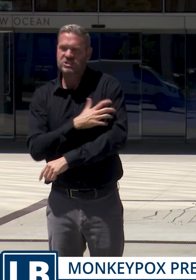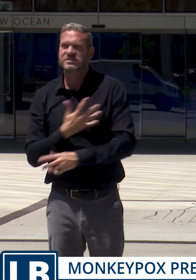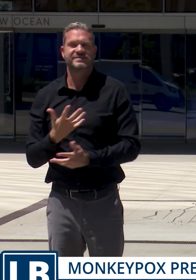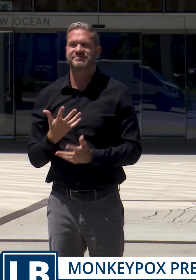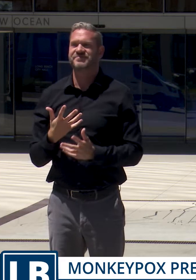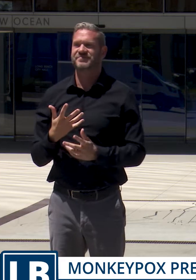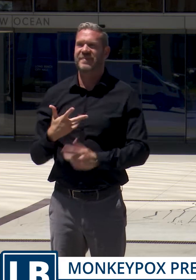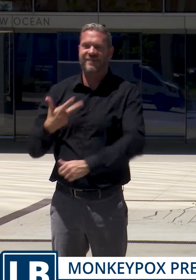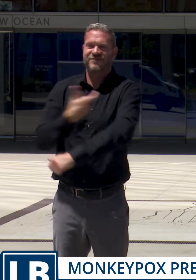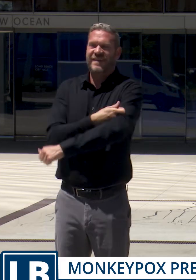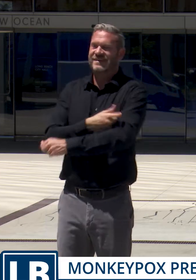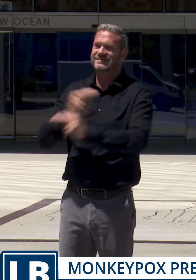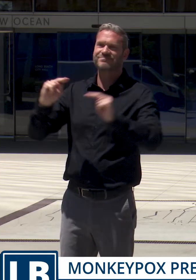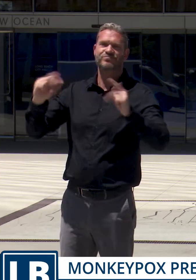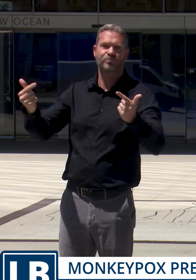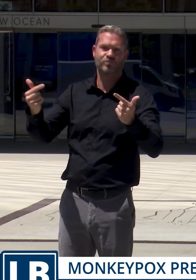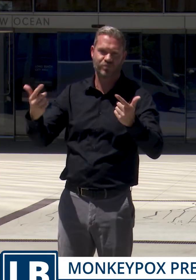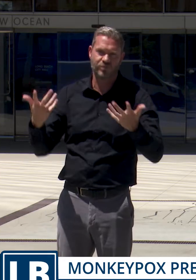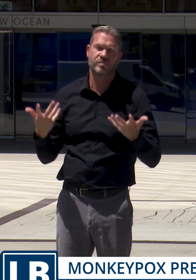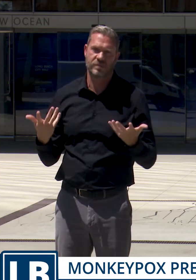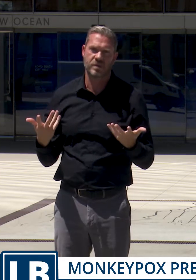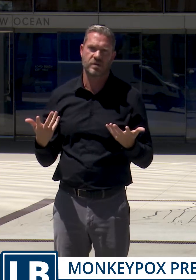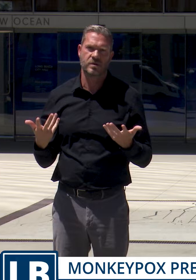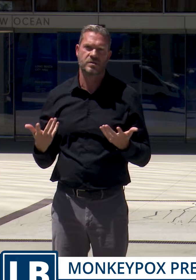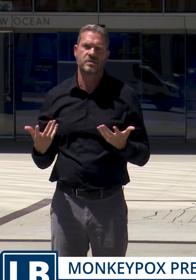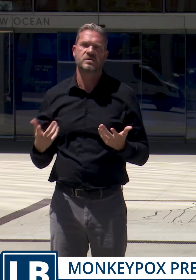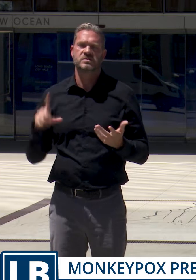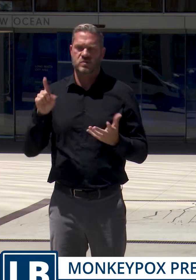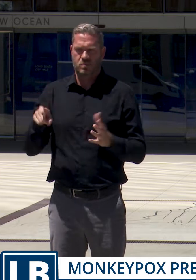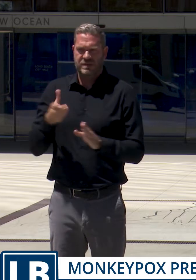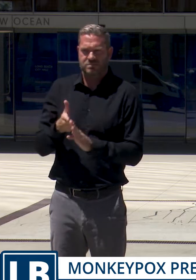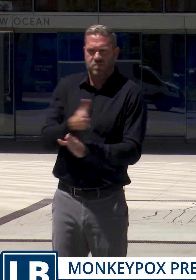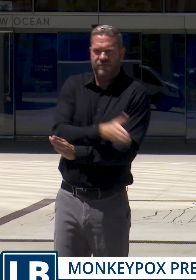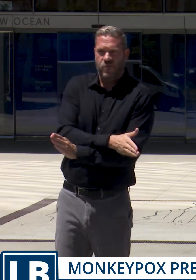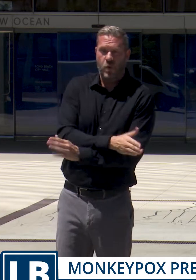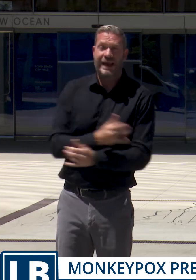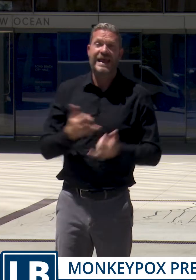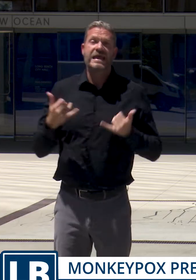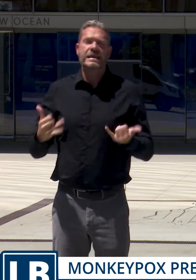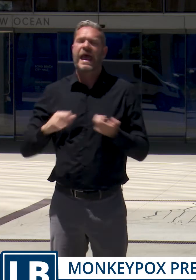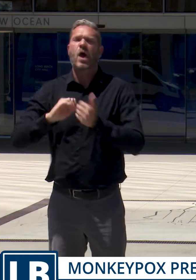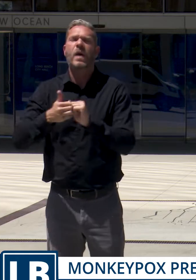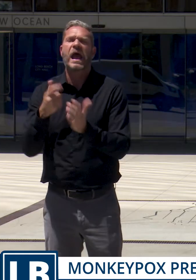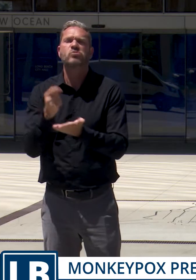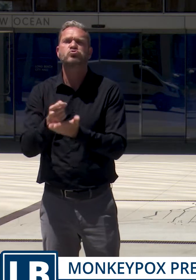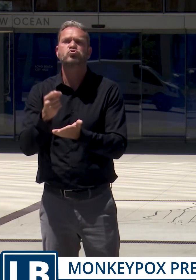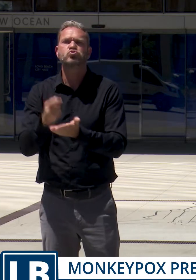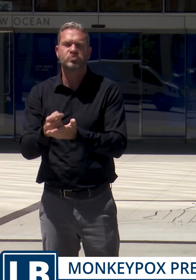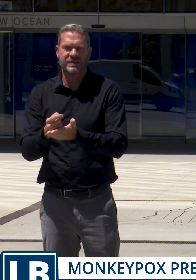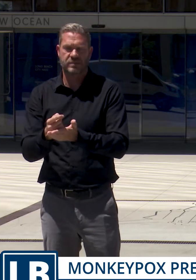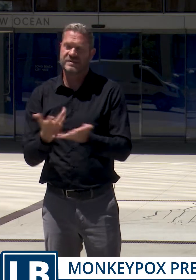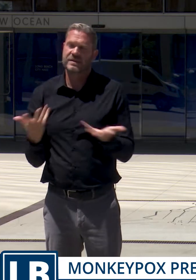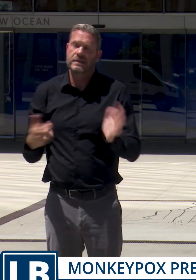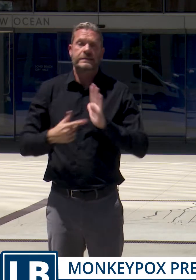i'll end by reviewing the treatment of monkey pox treatment will depend on how sick someone gets or